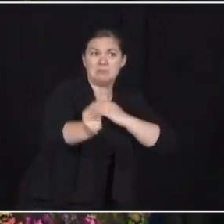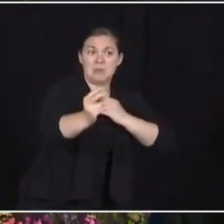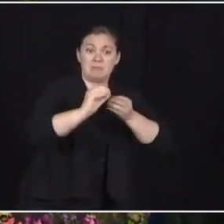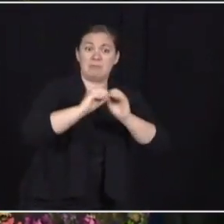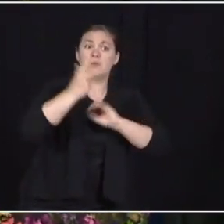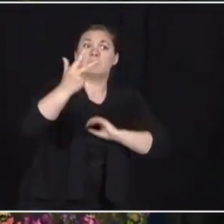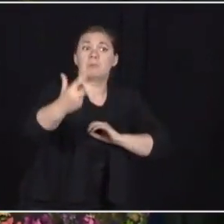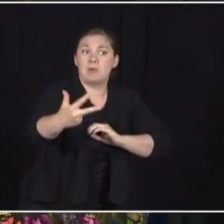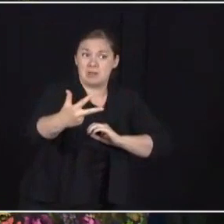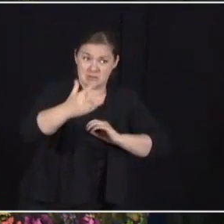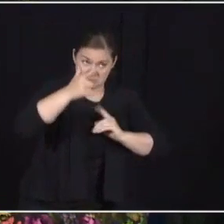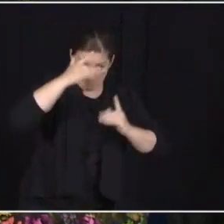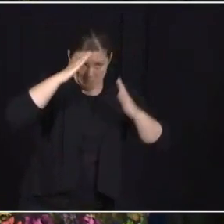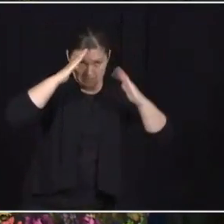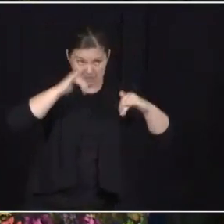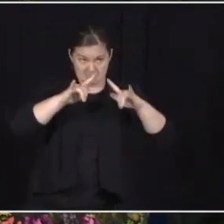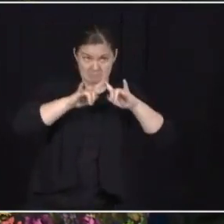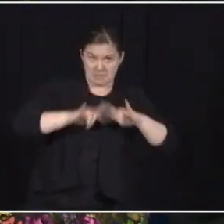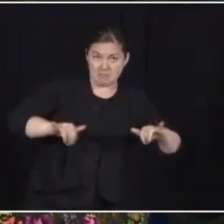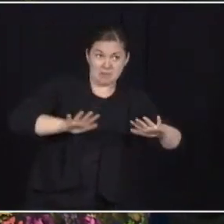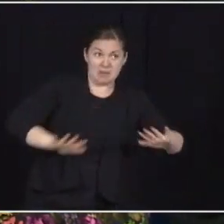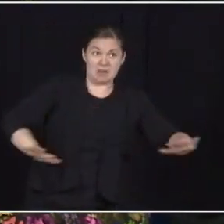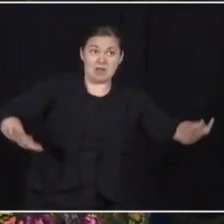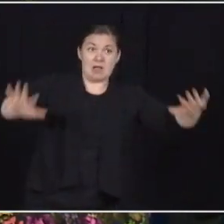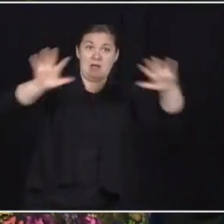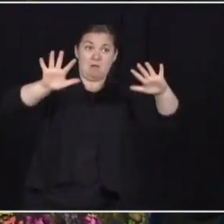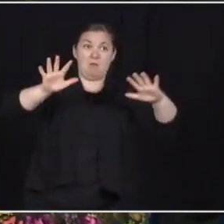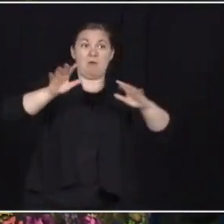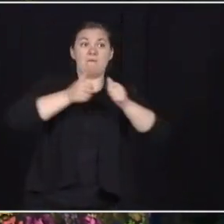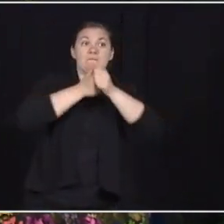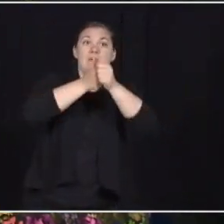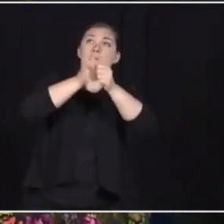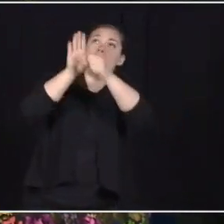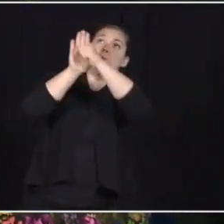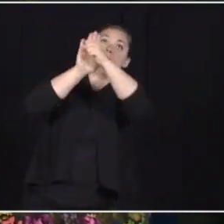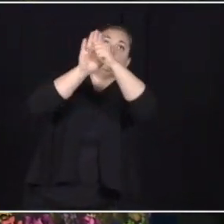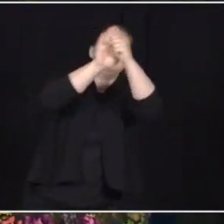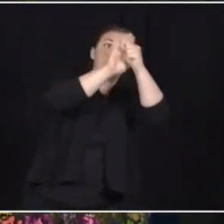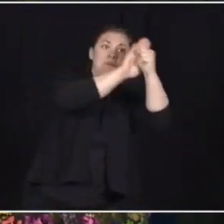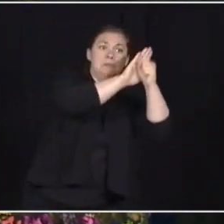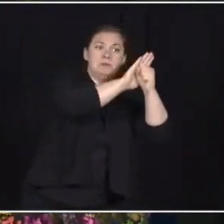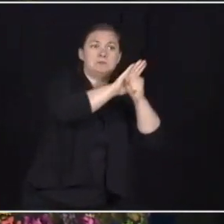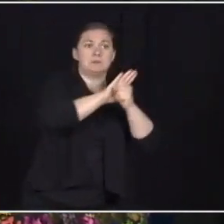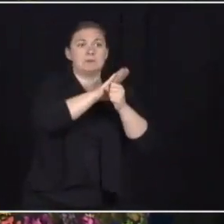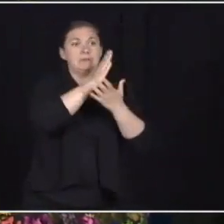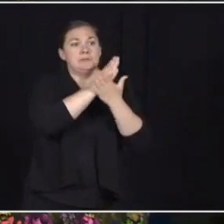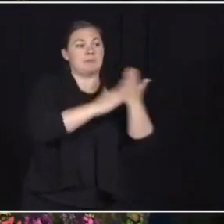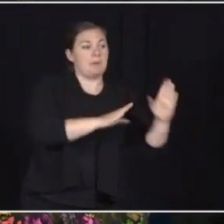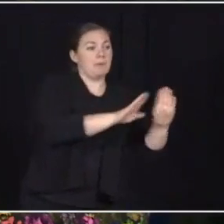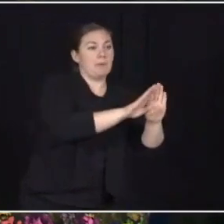Street, would we expect to see the same regional mass schedule for reopening for State Street? Well, we had that conversation.